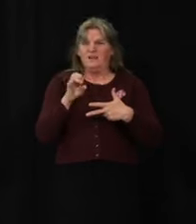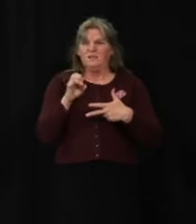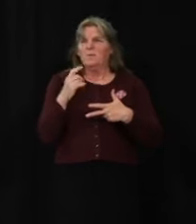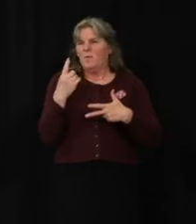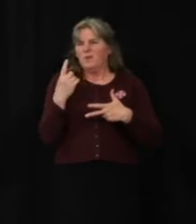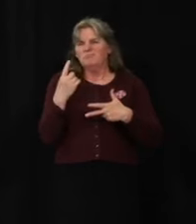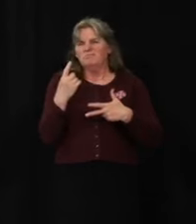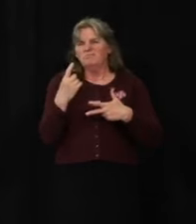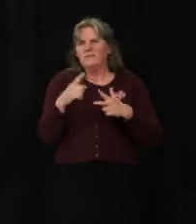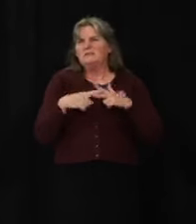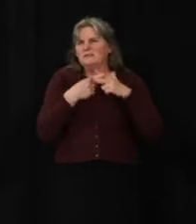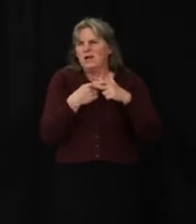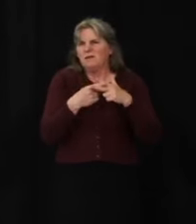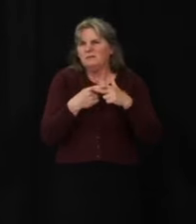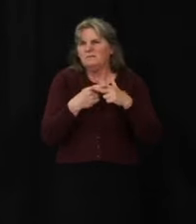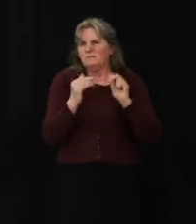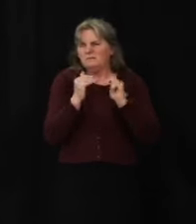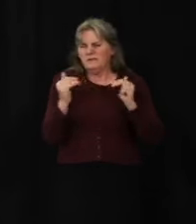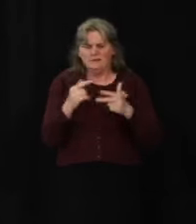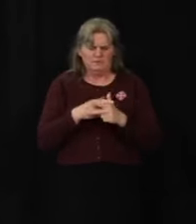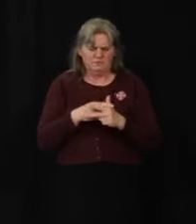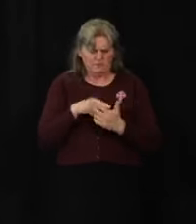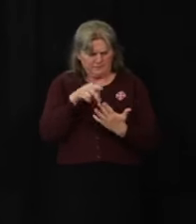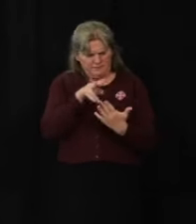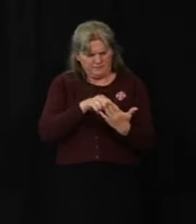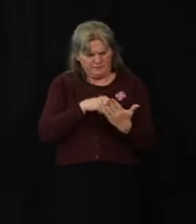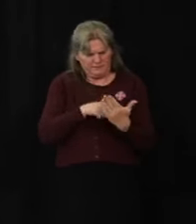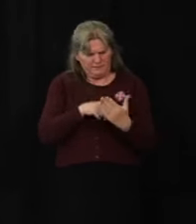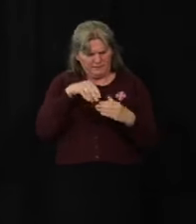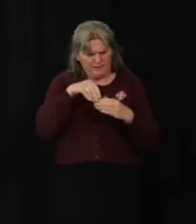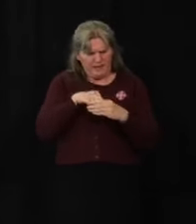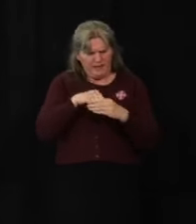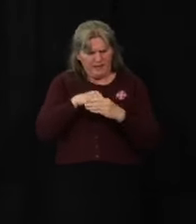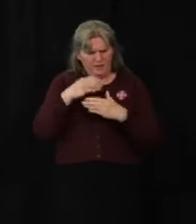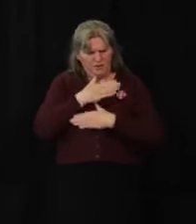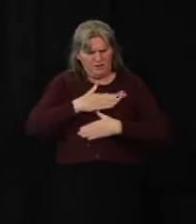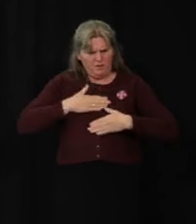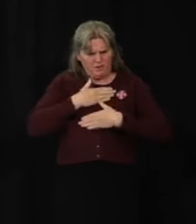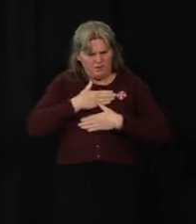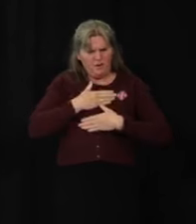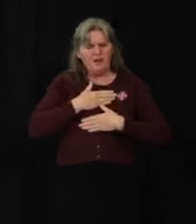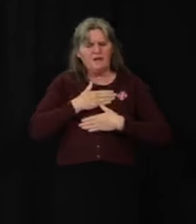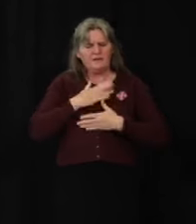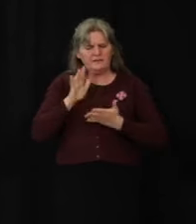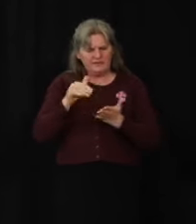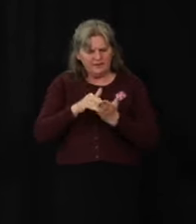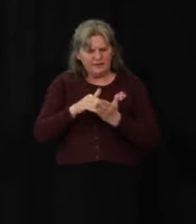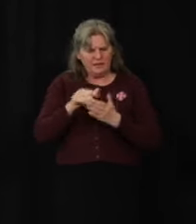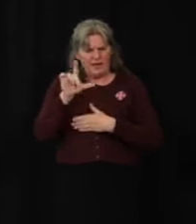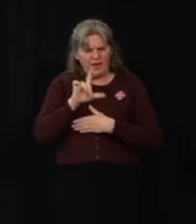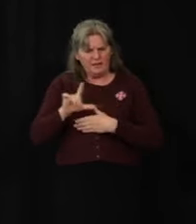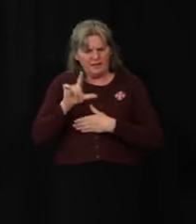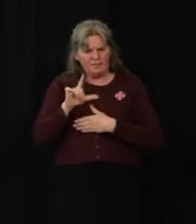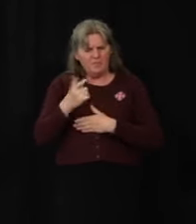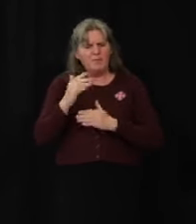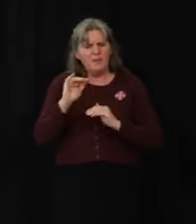Follow-up question? Reporter: Well, okay.